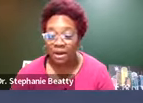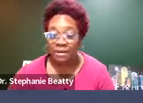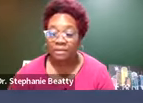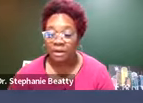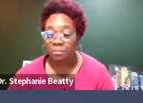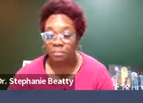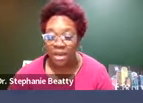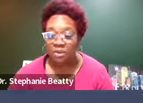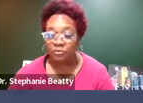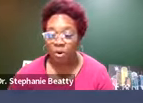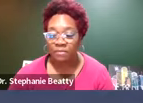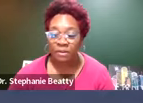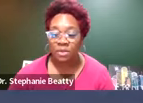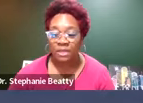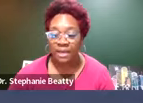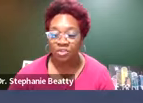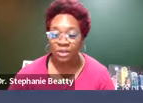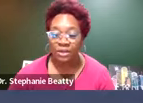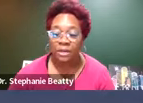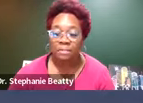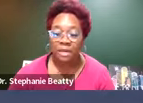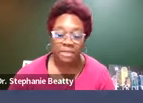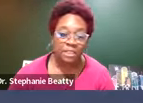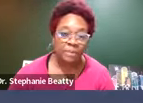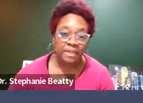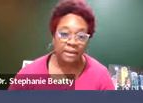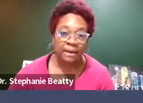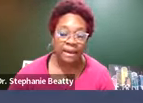but their main form of communication may be speaking,